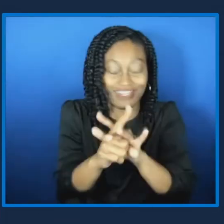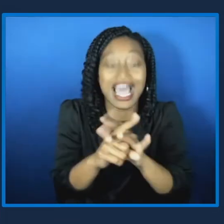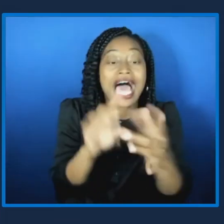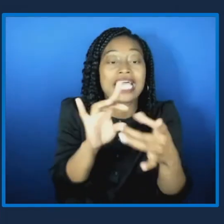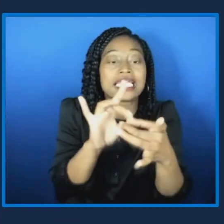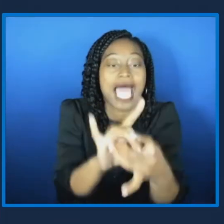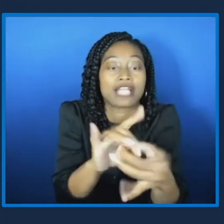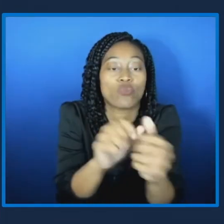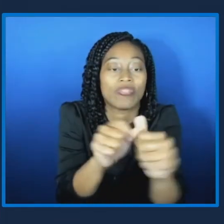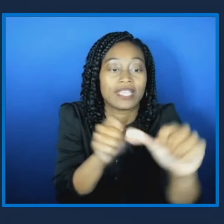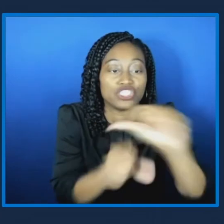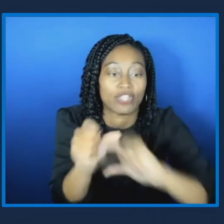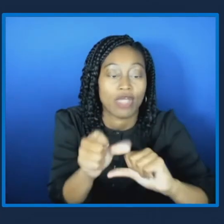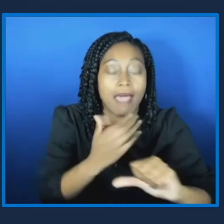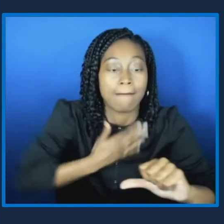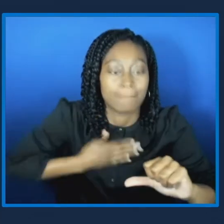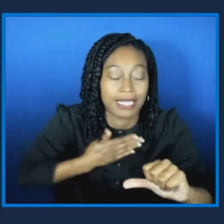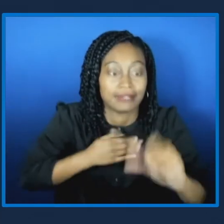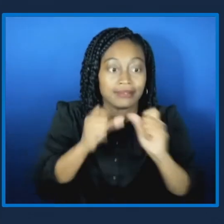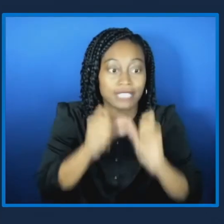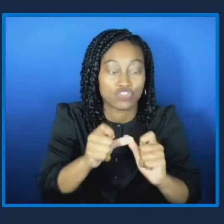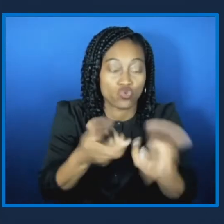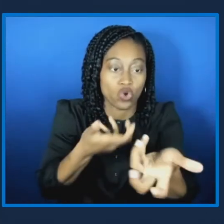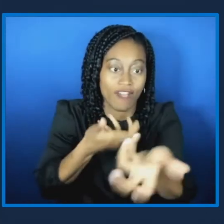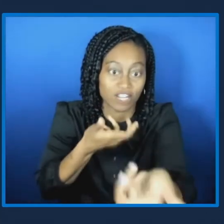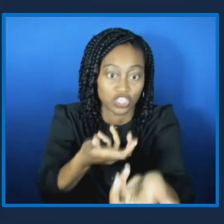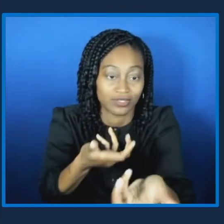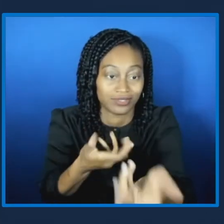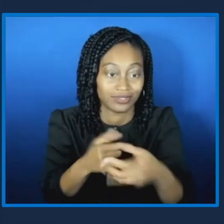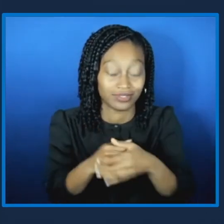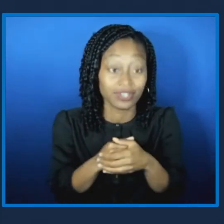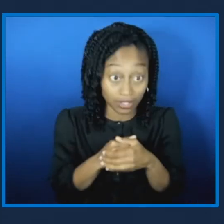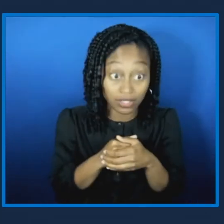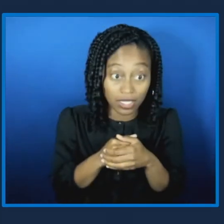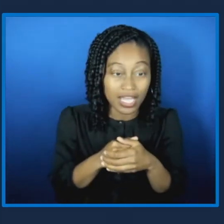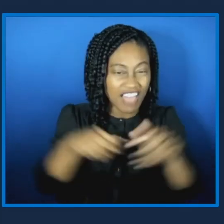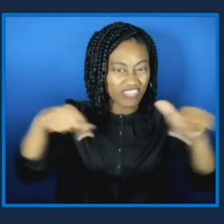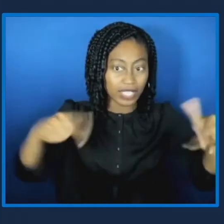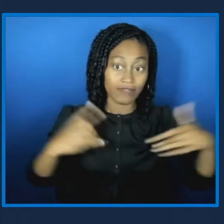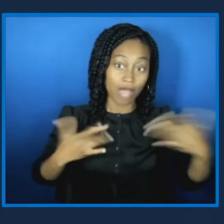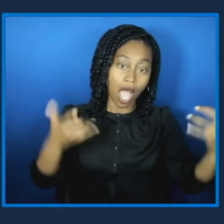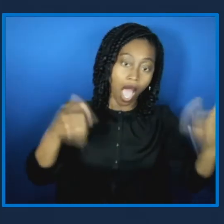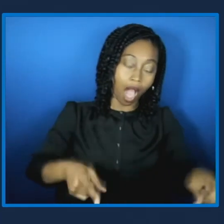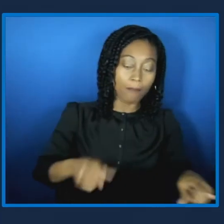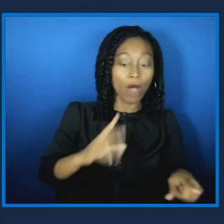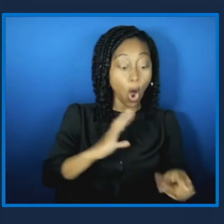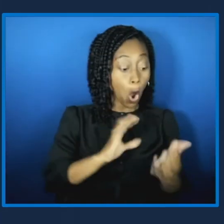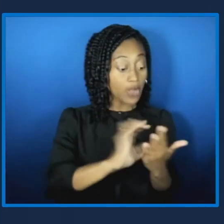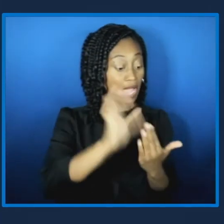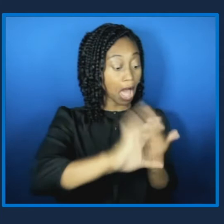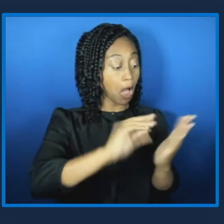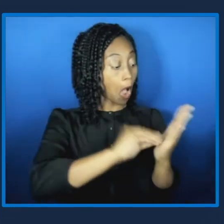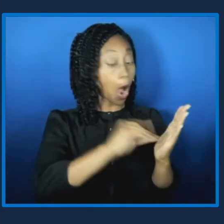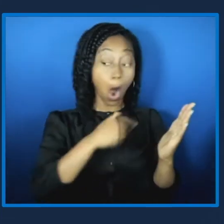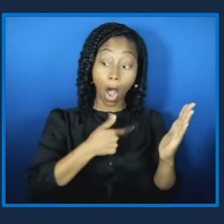Continue the conversations. Don't let this be an event that happens in your calendar like so many of these events are.